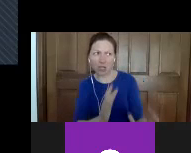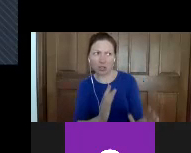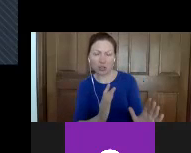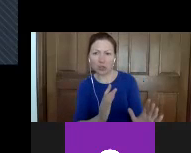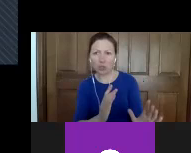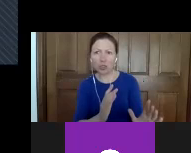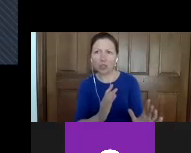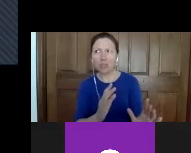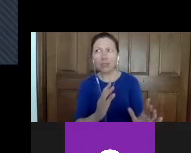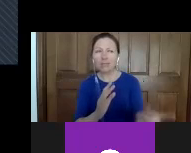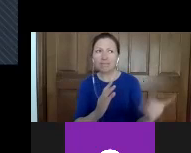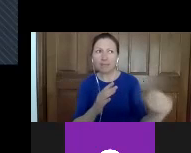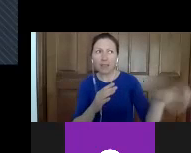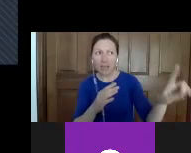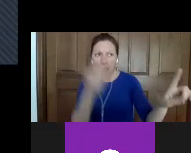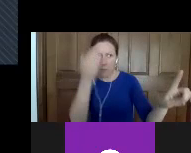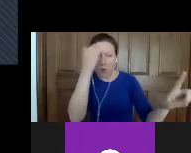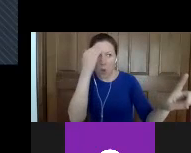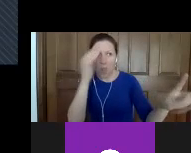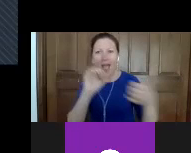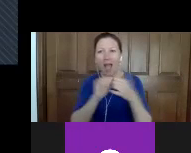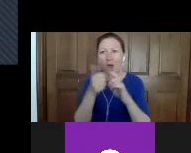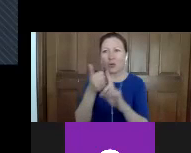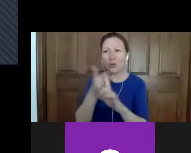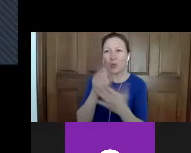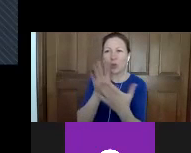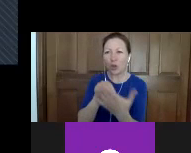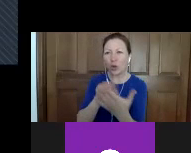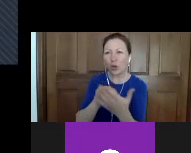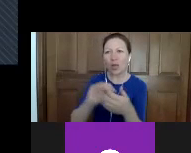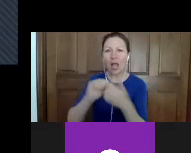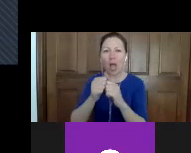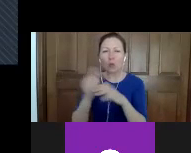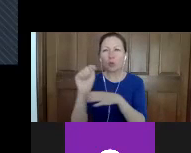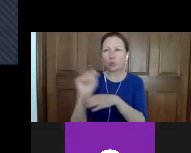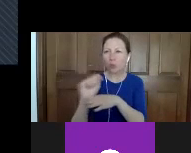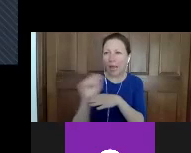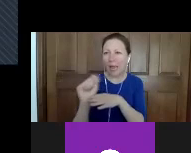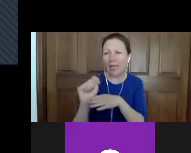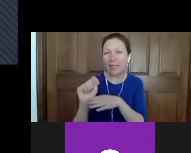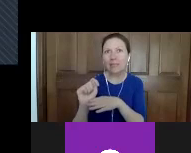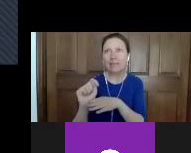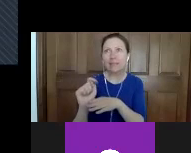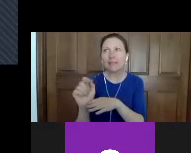can be at the same pace but has a different form than the average person. As we tell our